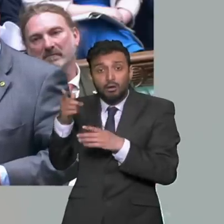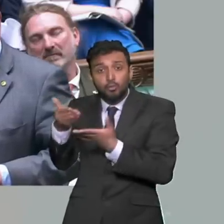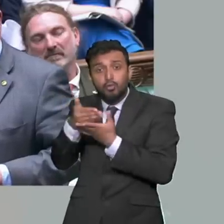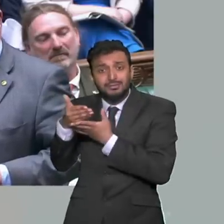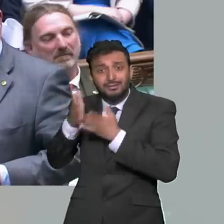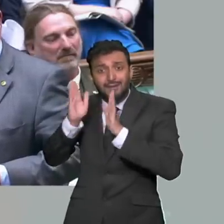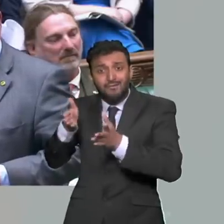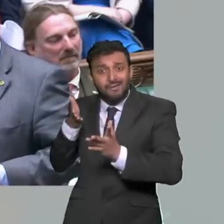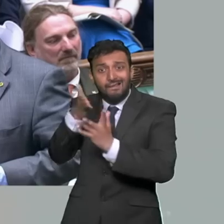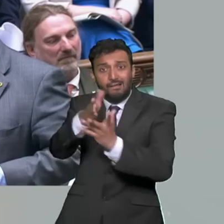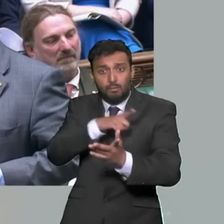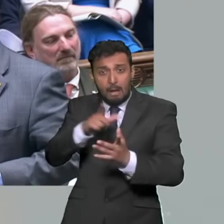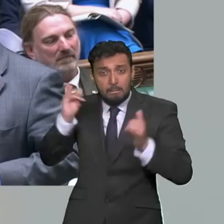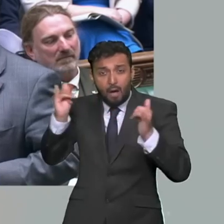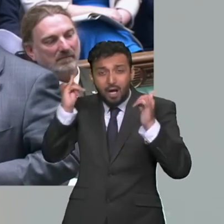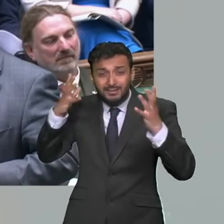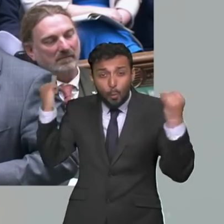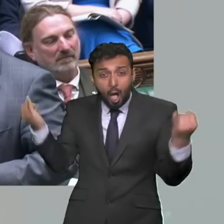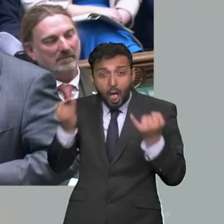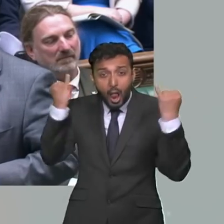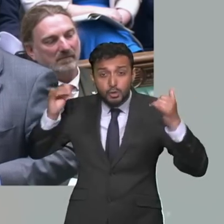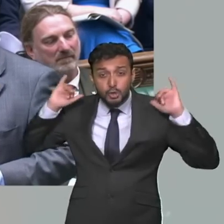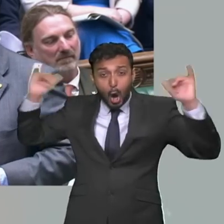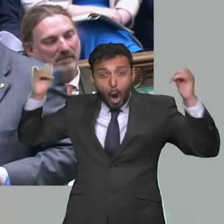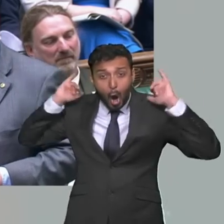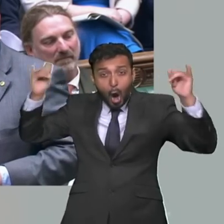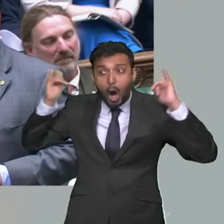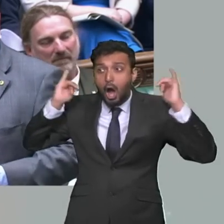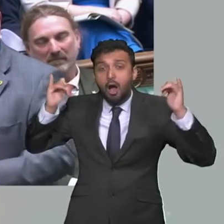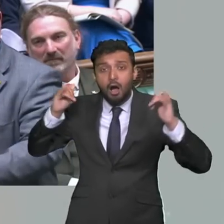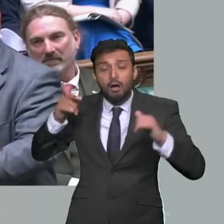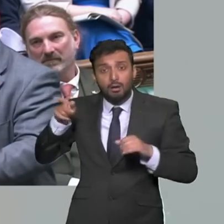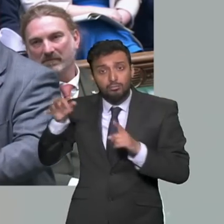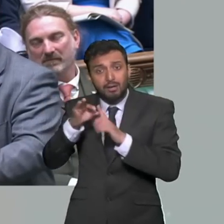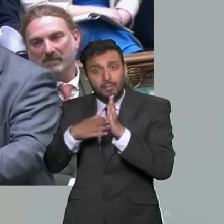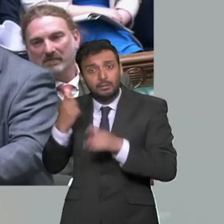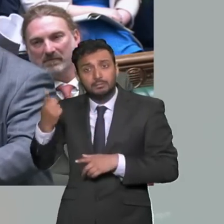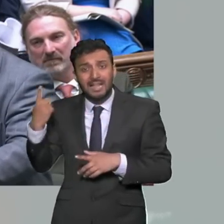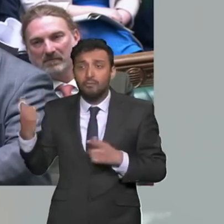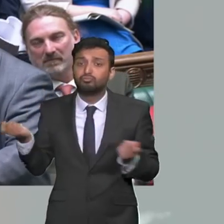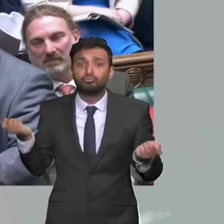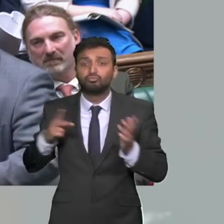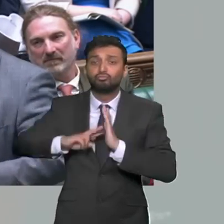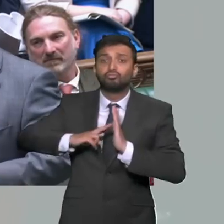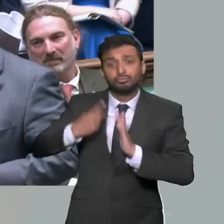At the centre was the Prime Minister orchestrating it and grabbing a glass for himself to toast